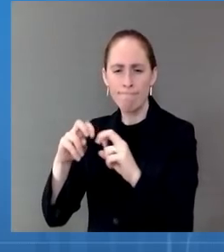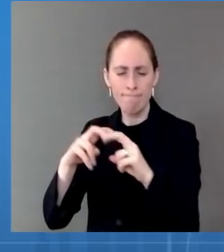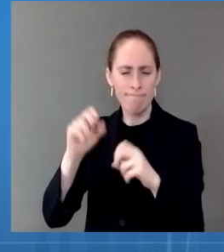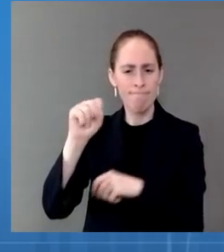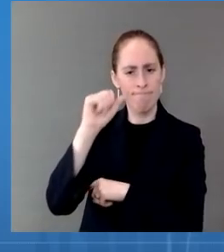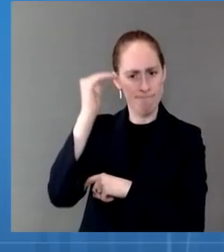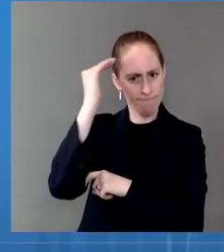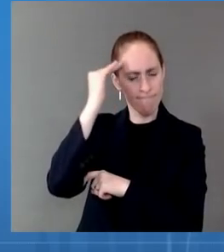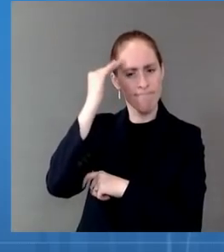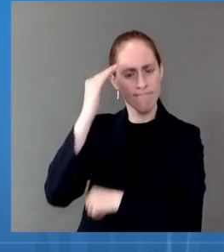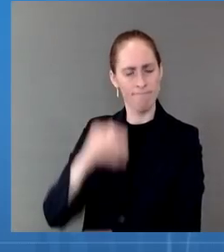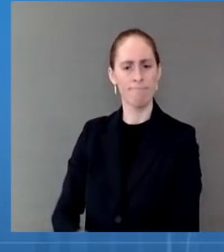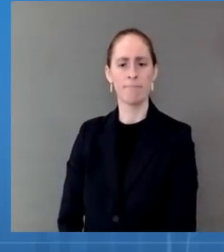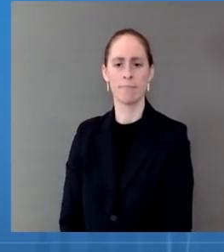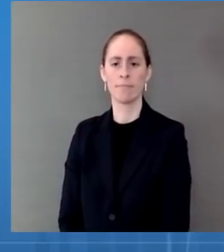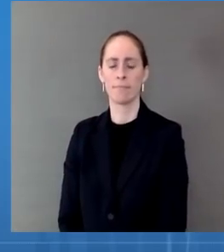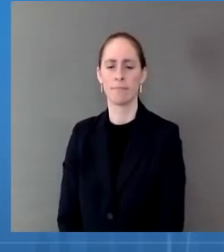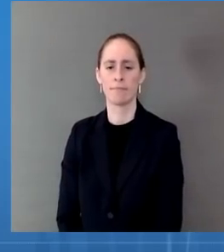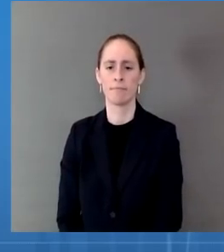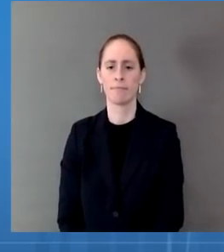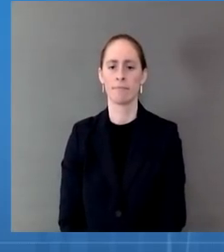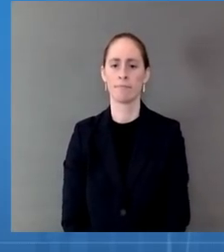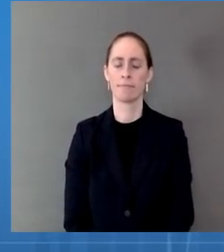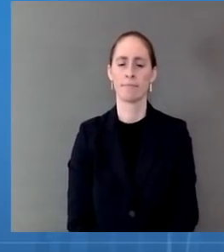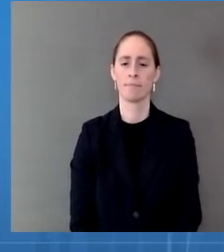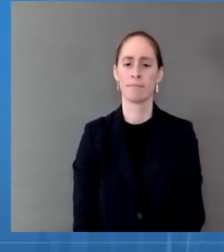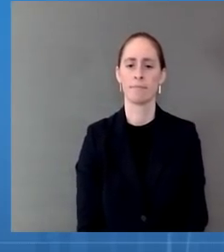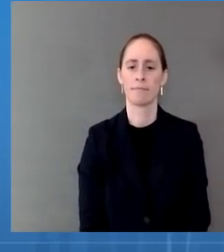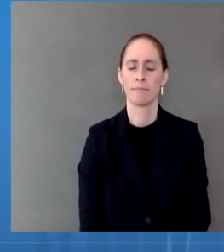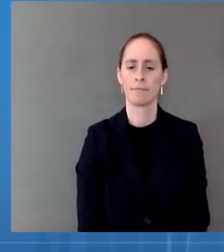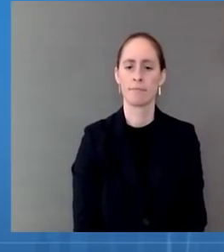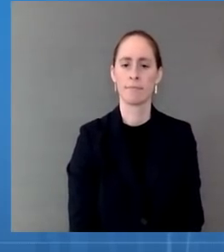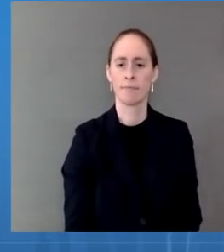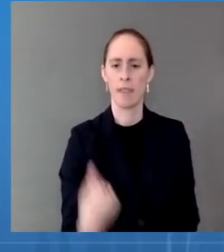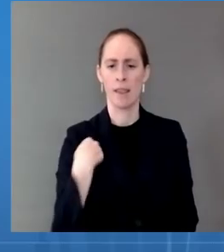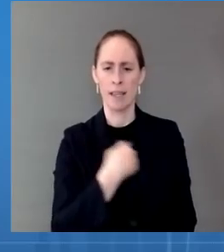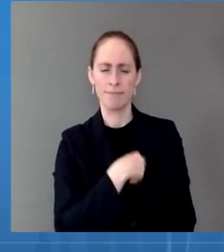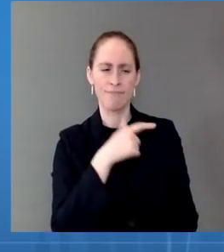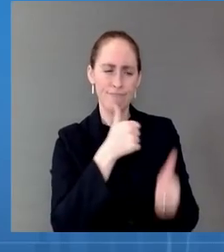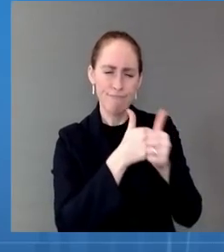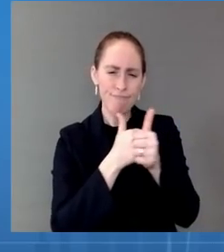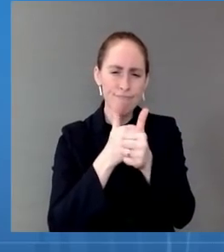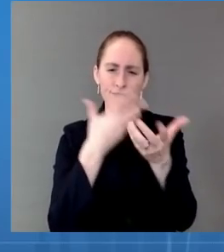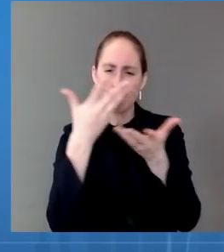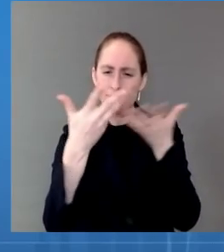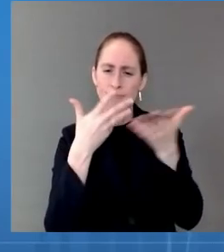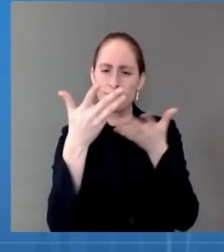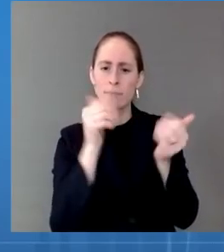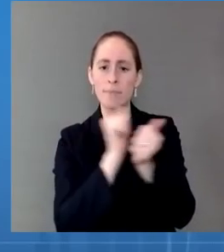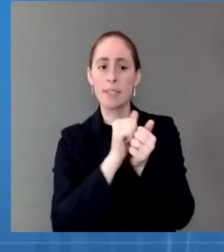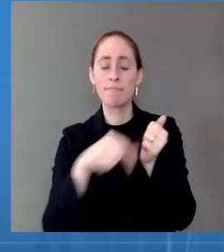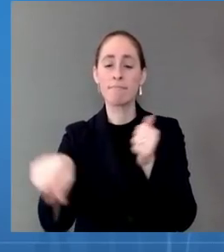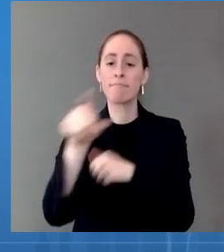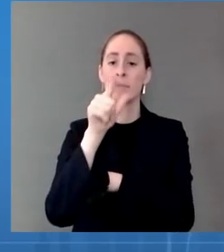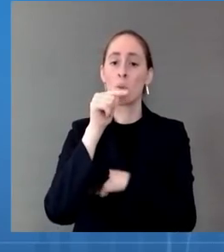from all of those places. So we follow health care workers and frontline workers. We follow patients in long term care facilities.